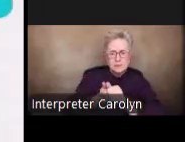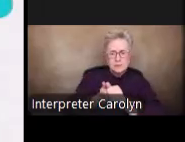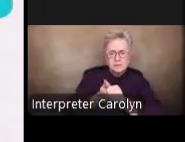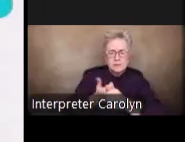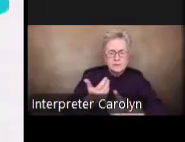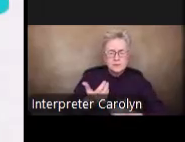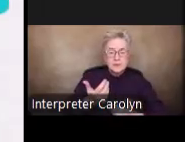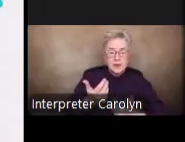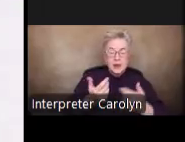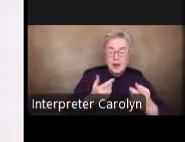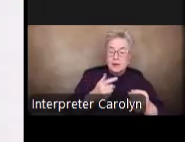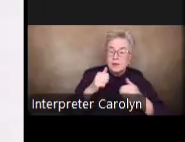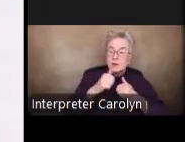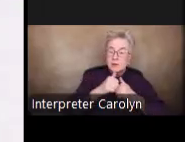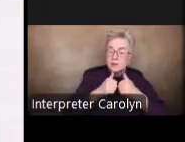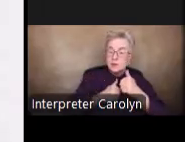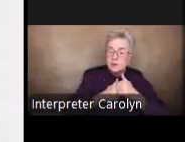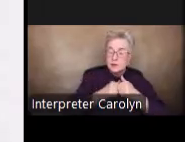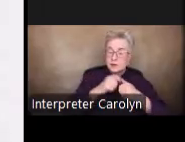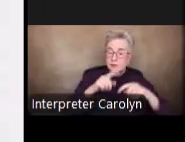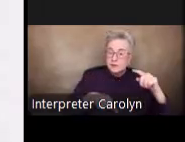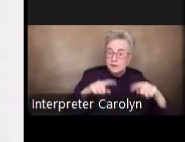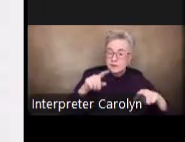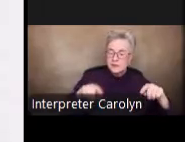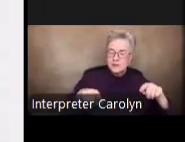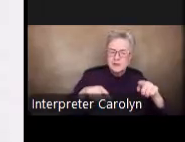and then construction variances. So these are things people worry